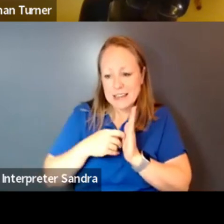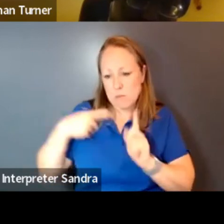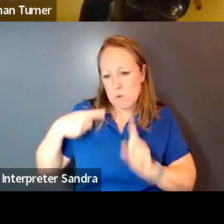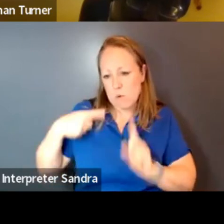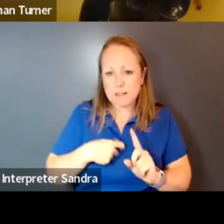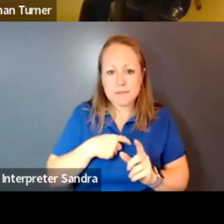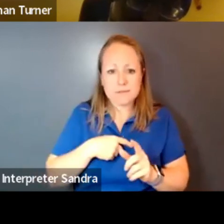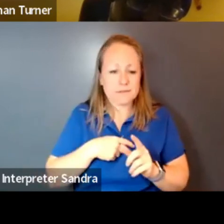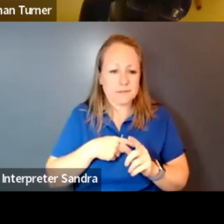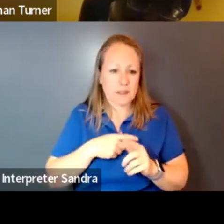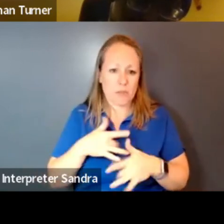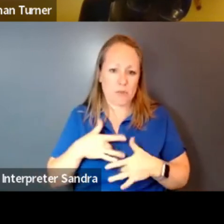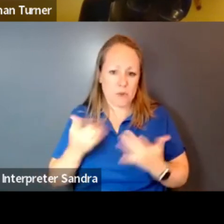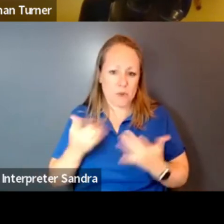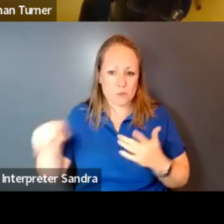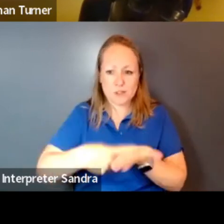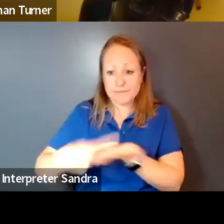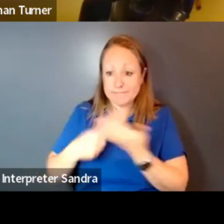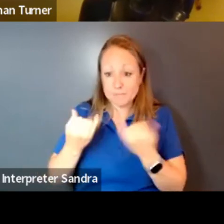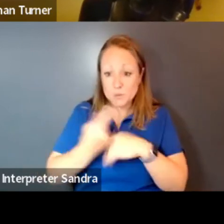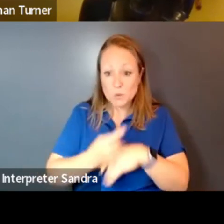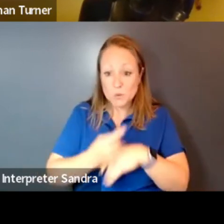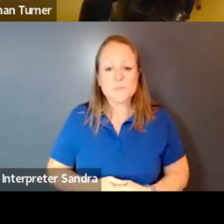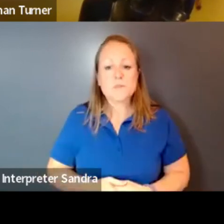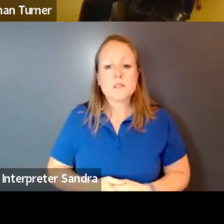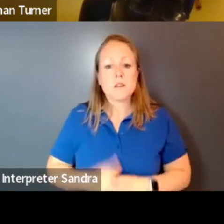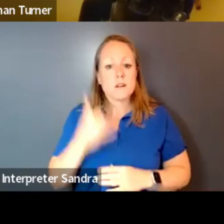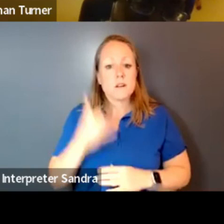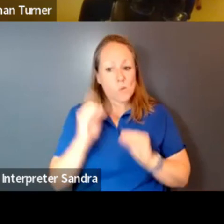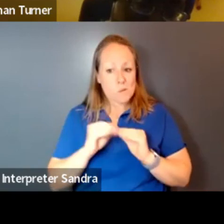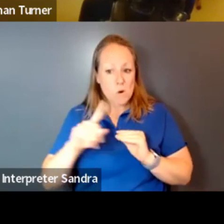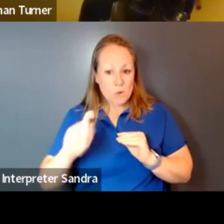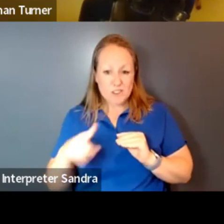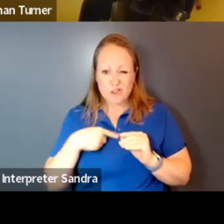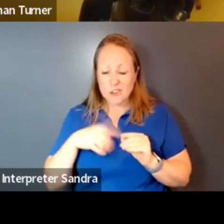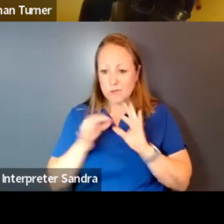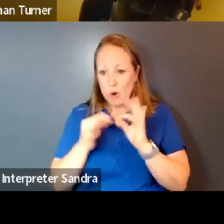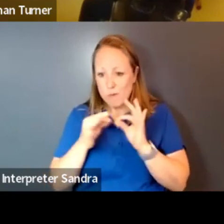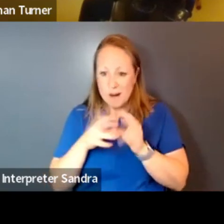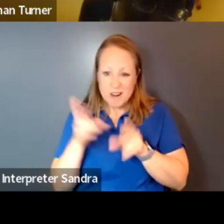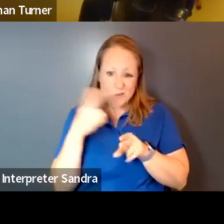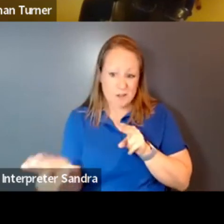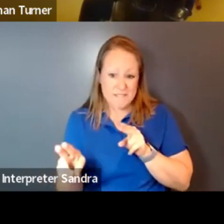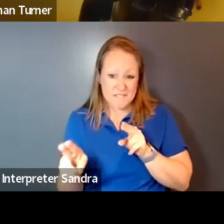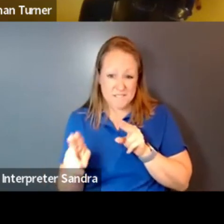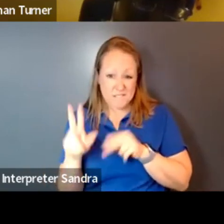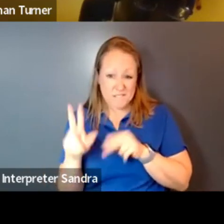together. All right, I want to ask one more question. And I'll ask you all to keep your remarks brief to like 30 seconds or so